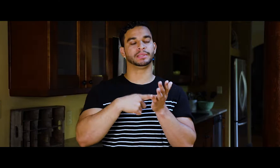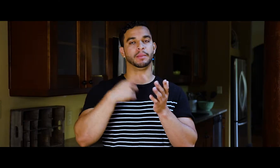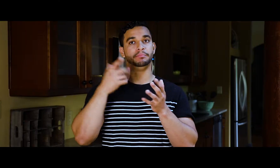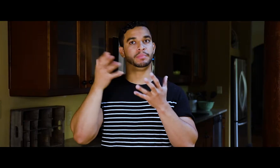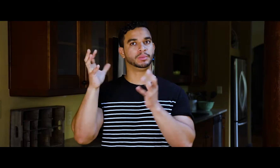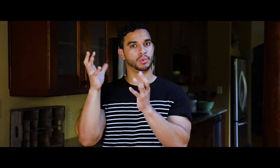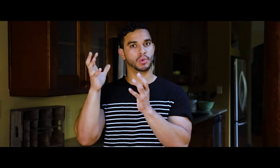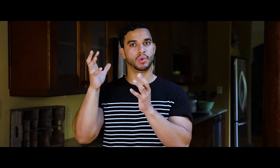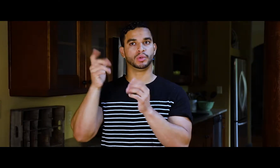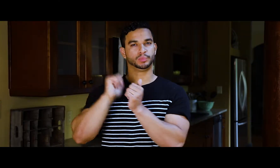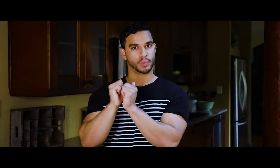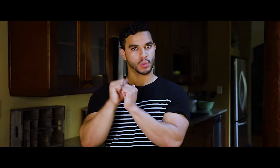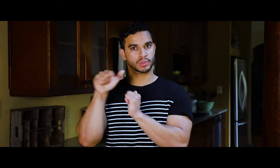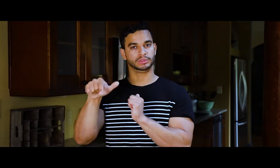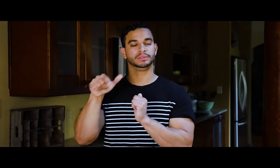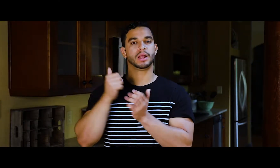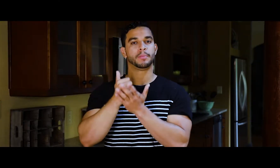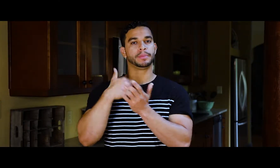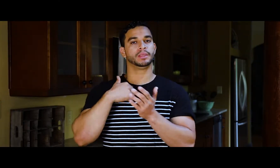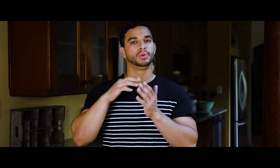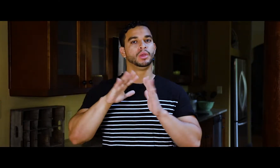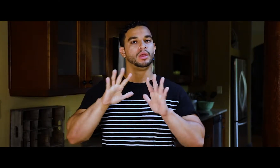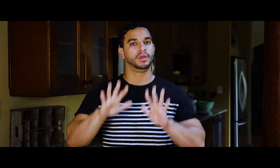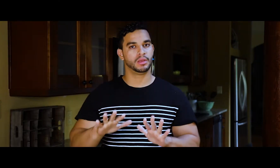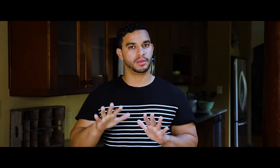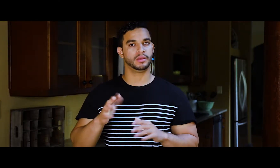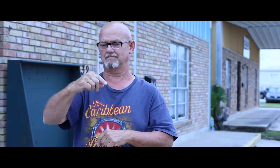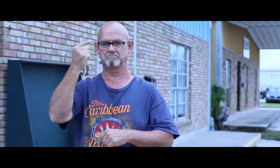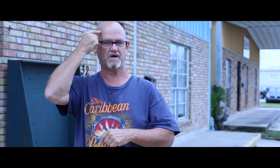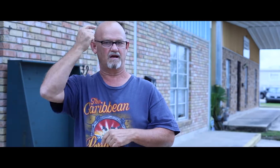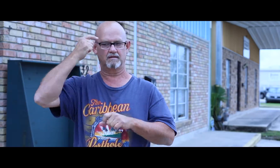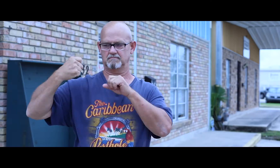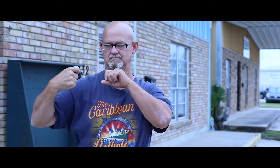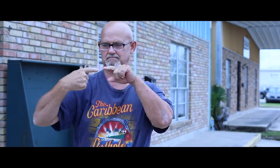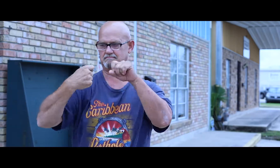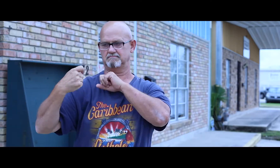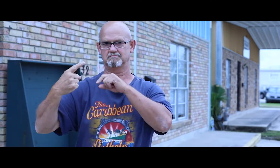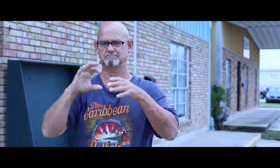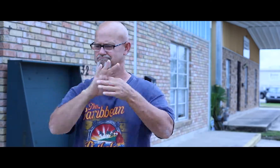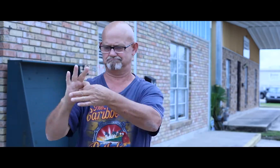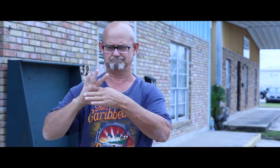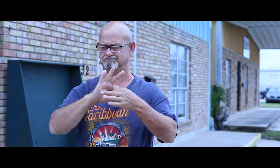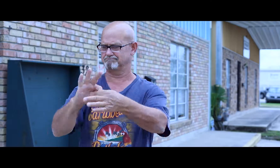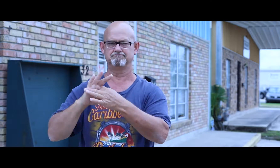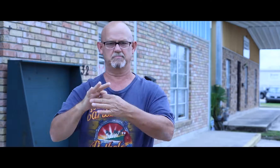being involved with sports provided me with an escape. Everyone on the team had the same mindset.